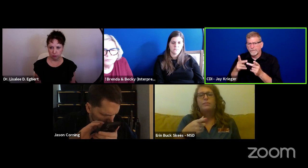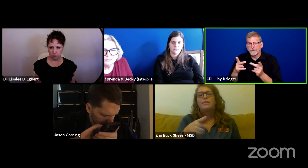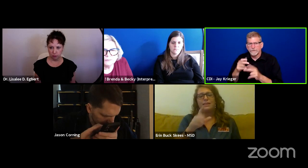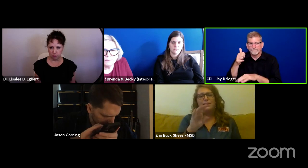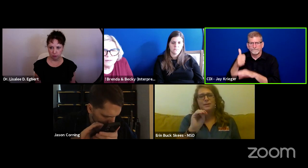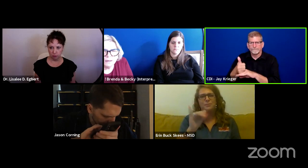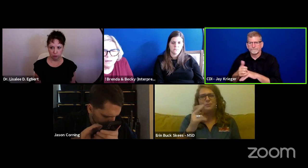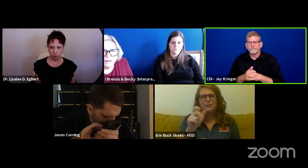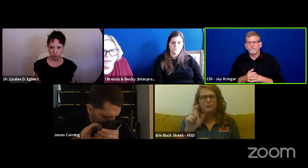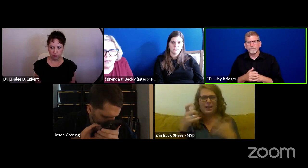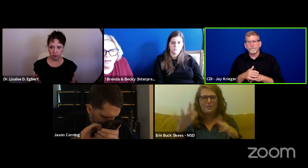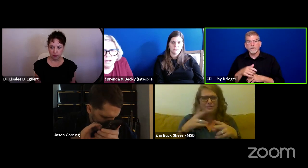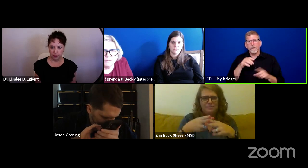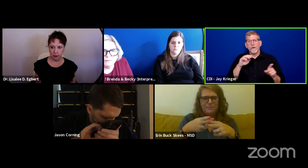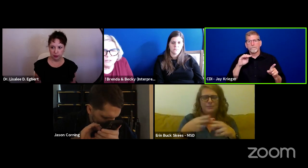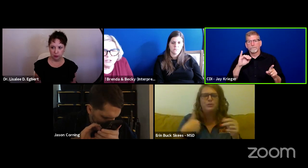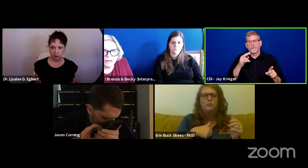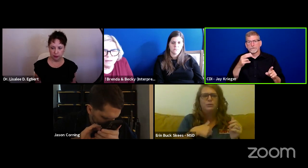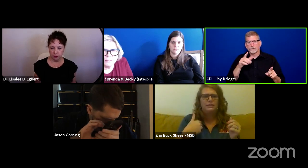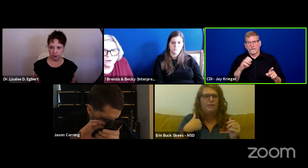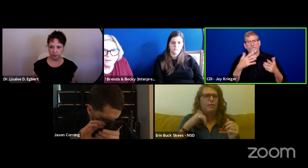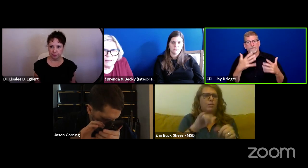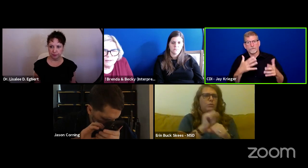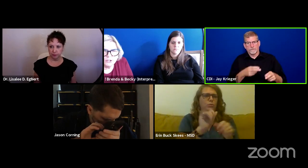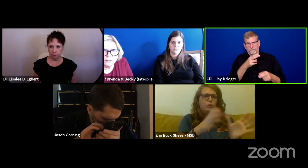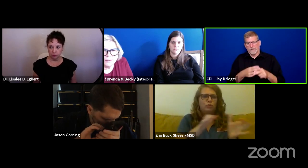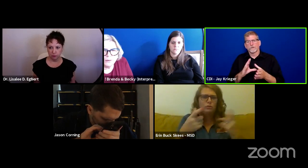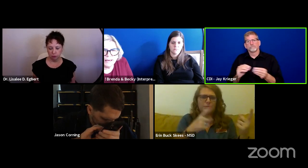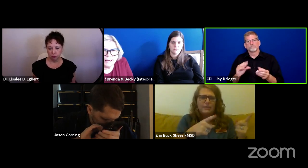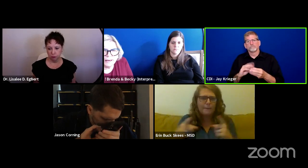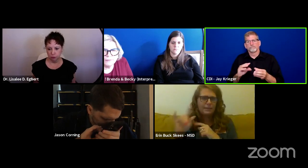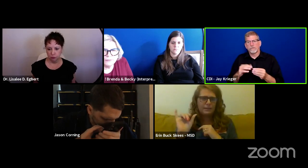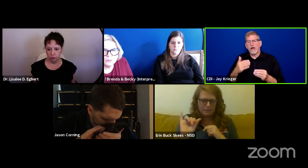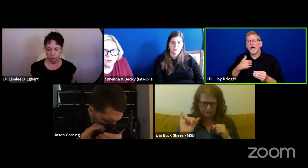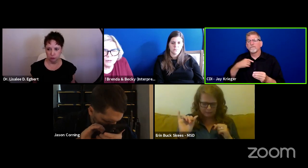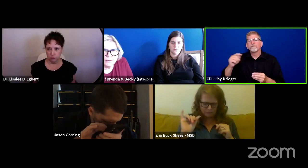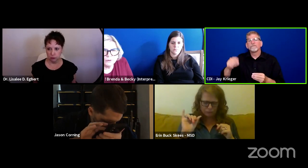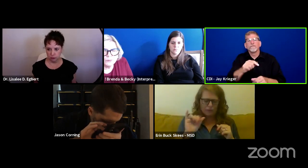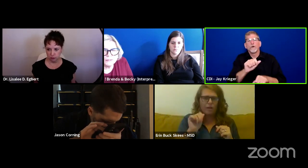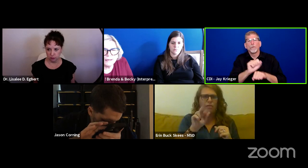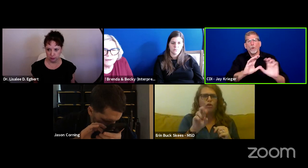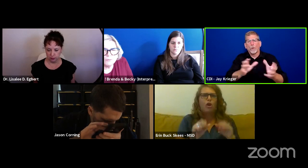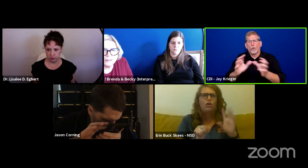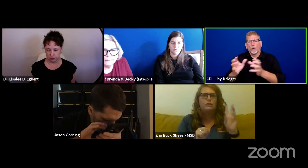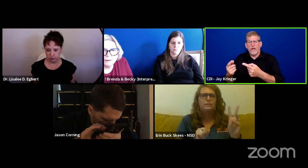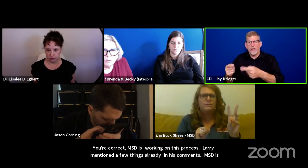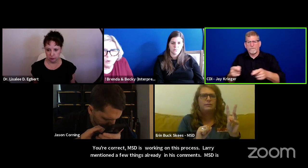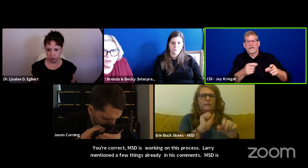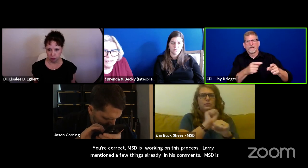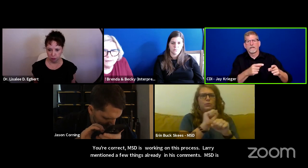CDO. Michele has already mentioned that we have these working groups that have been working.